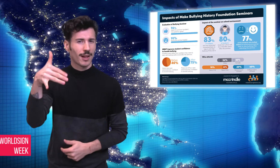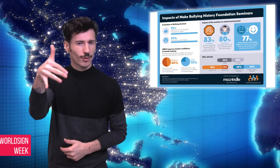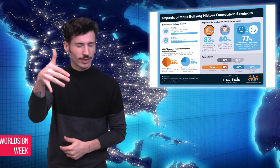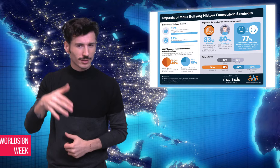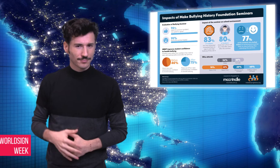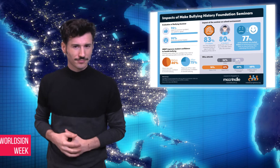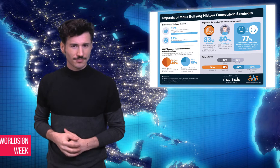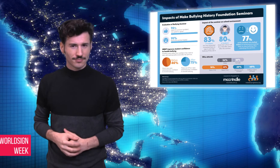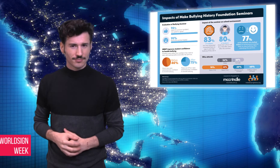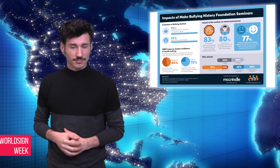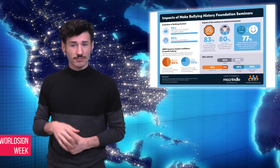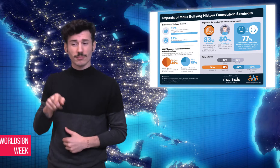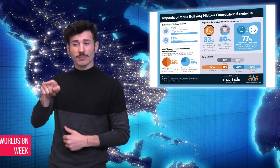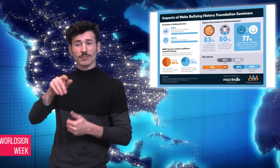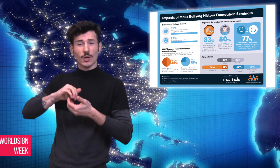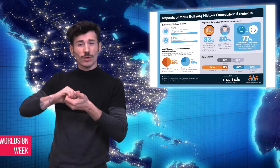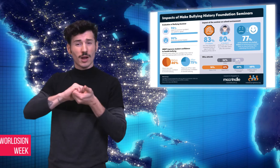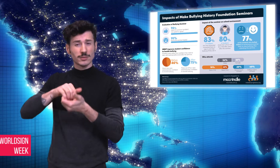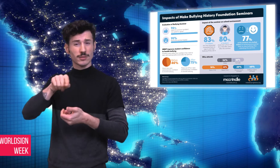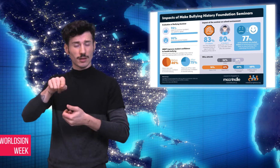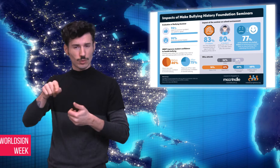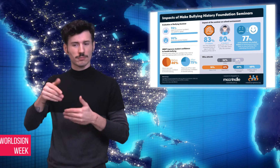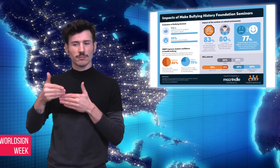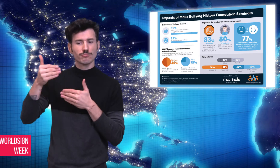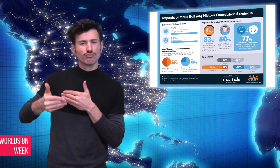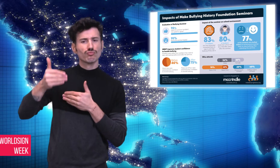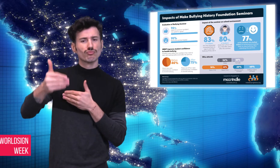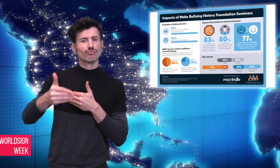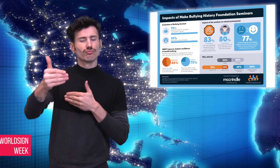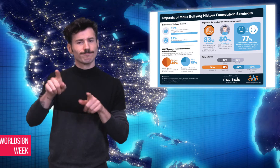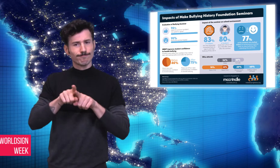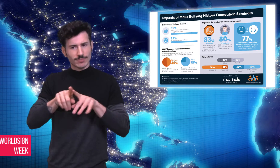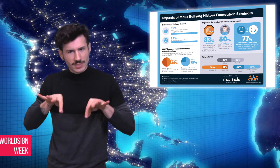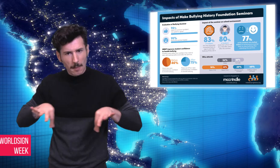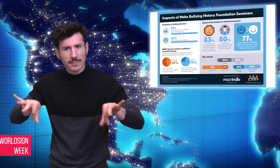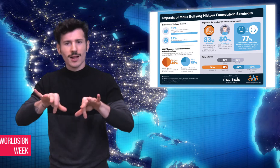They are conducting seminars with students to